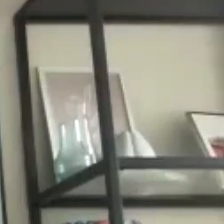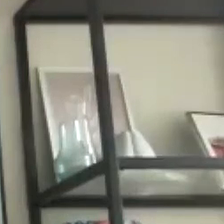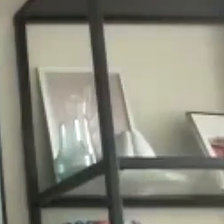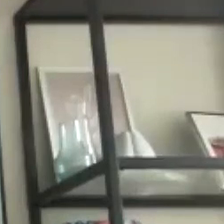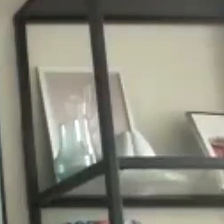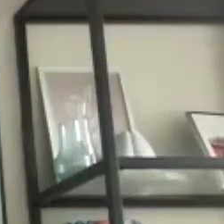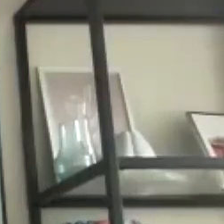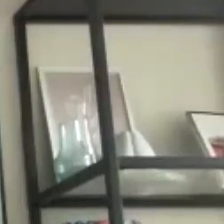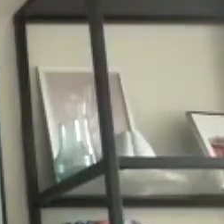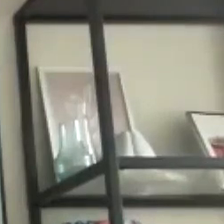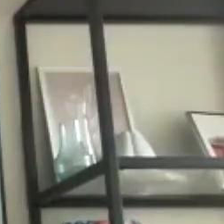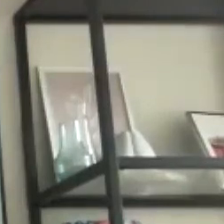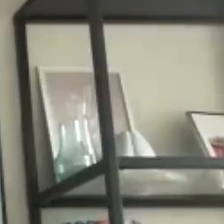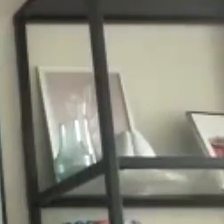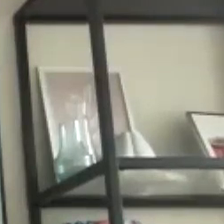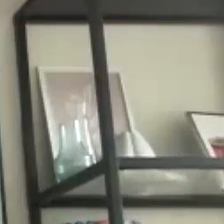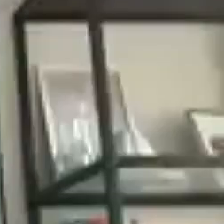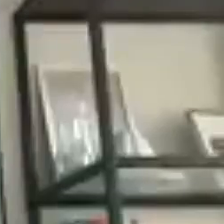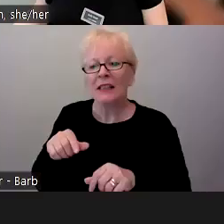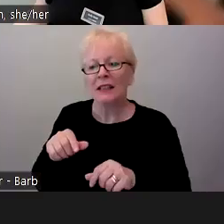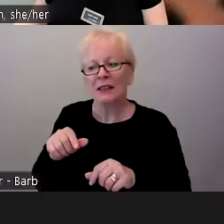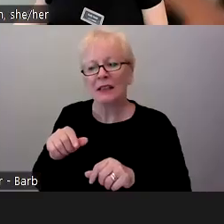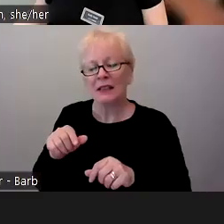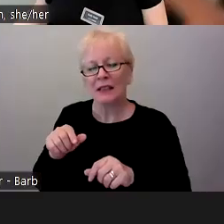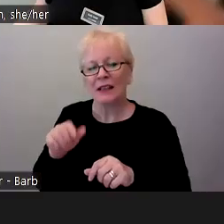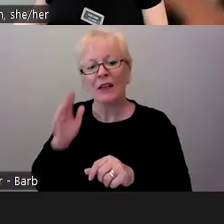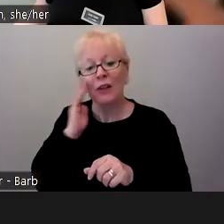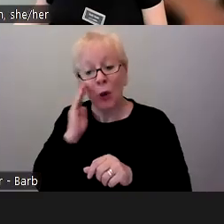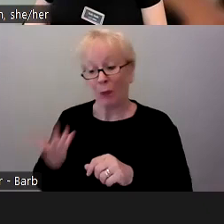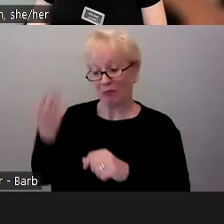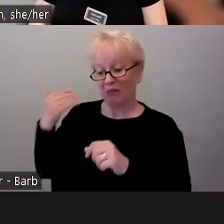his home, he used to do some casual concerts for the community.